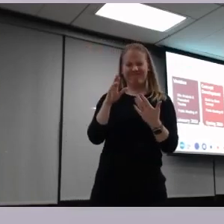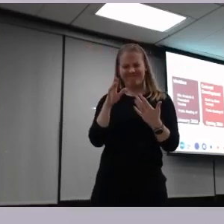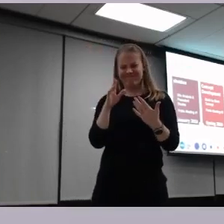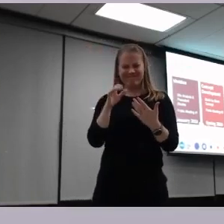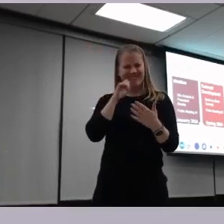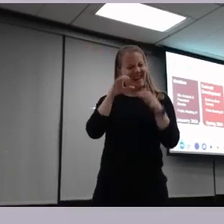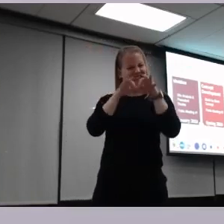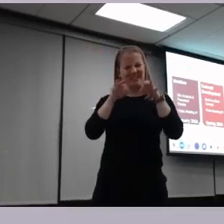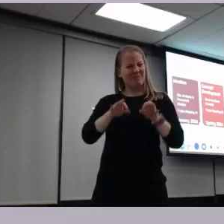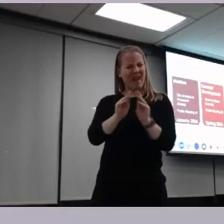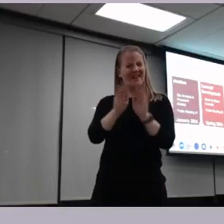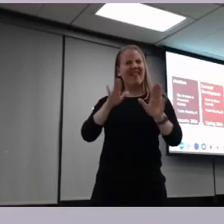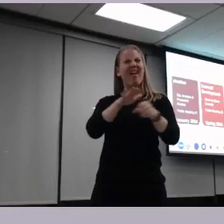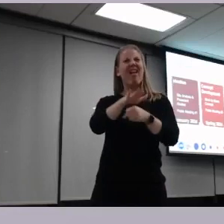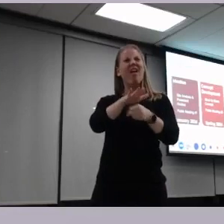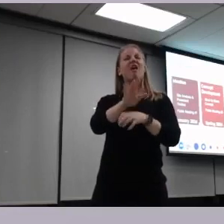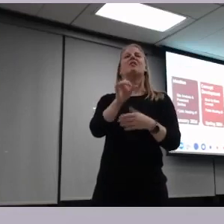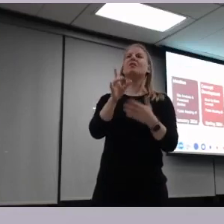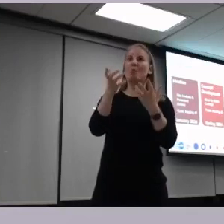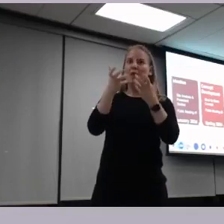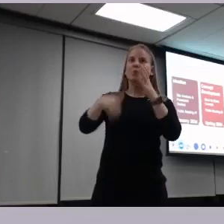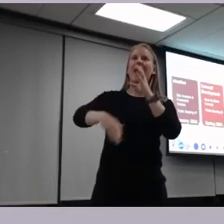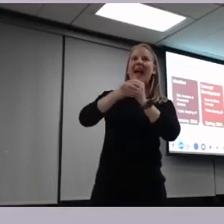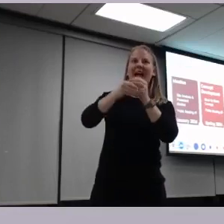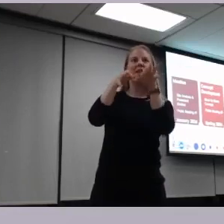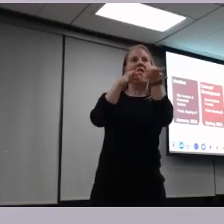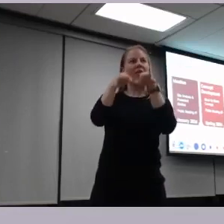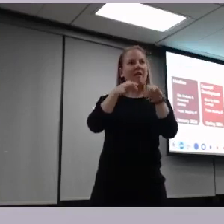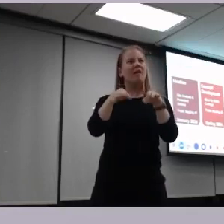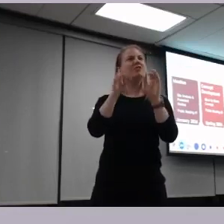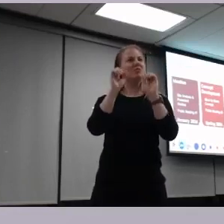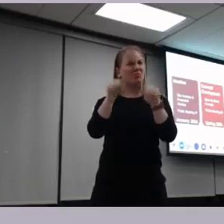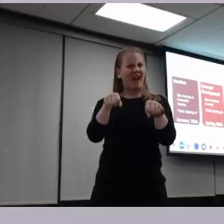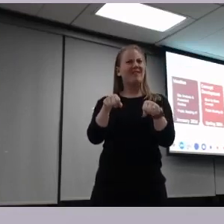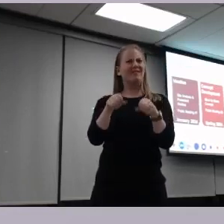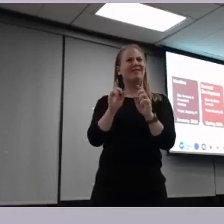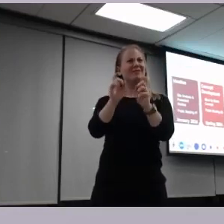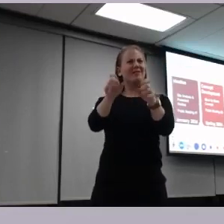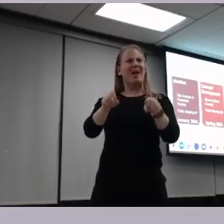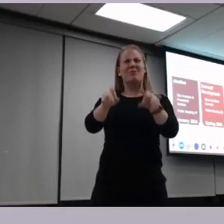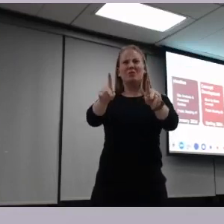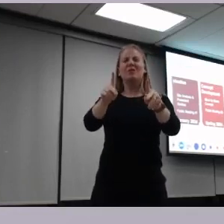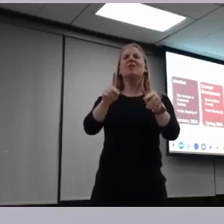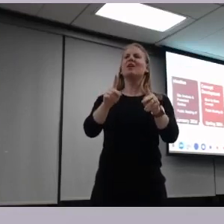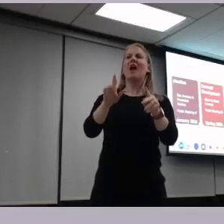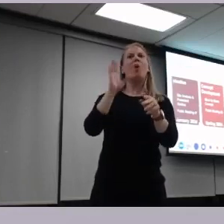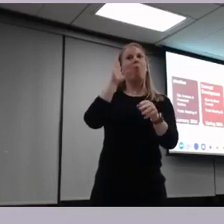and you just want to keep adding to it. You have that opportunity and we're constantly looking at your feedback